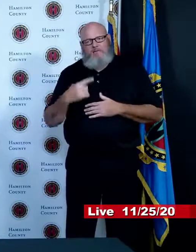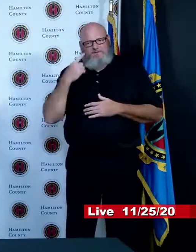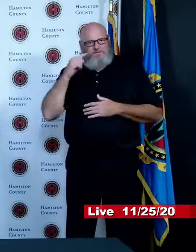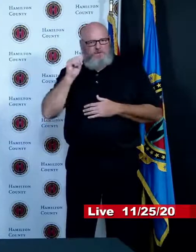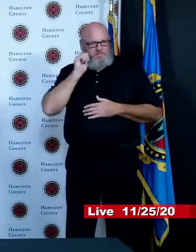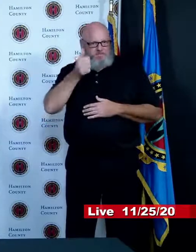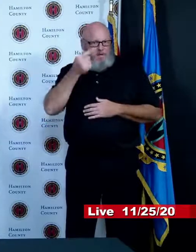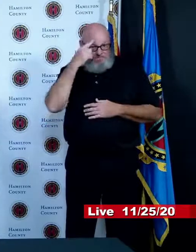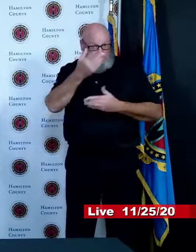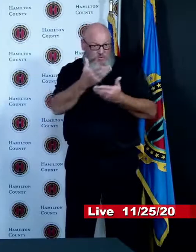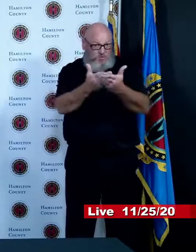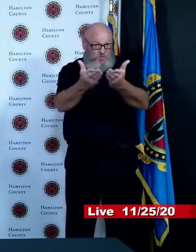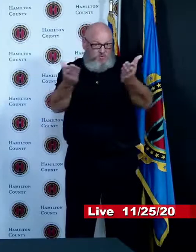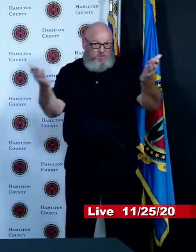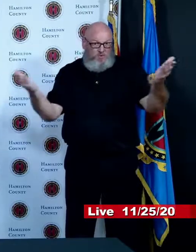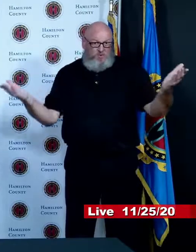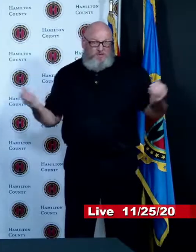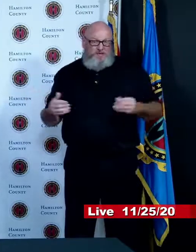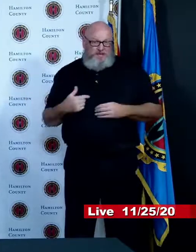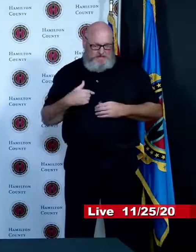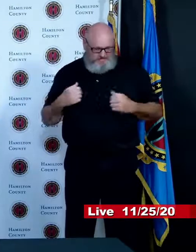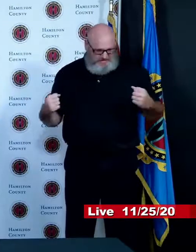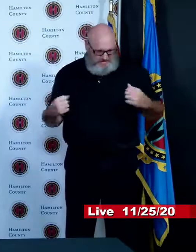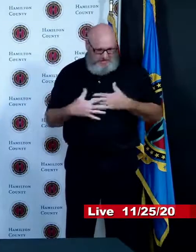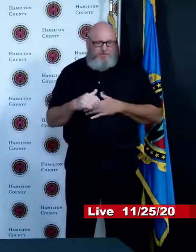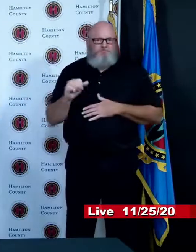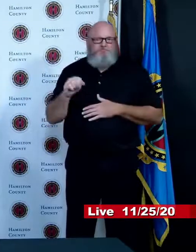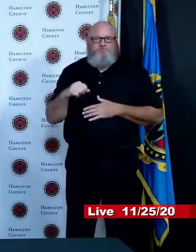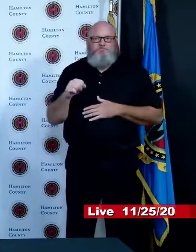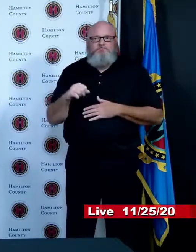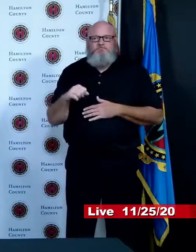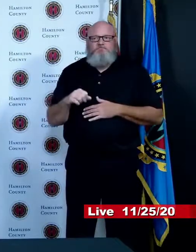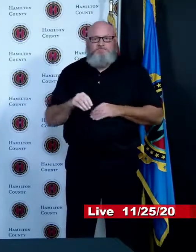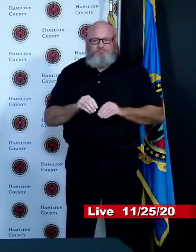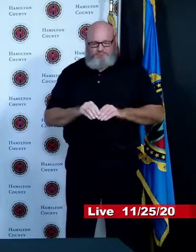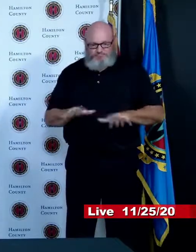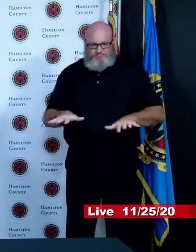that can lend for the spread of Covid-19. I'm very thankful my team got a little break and I'm